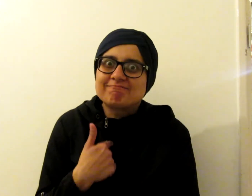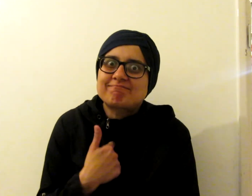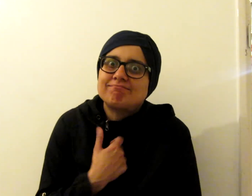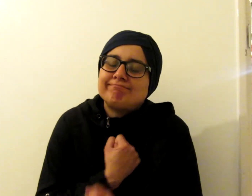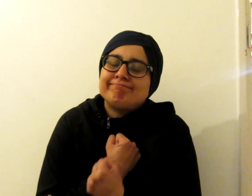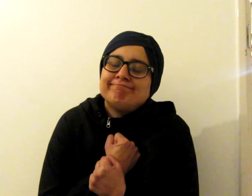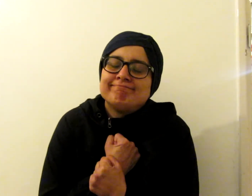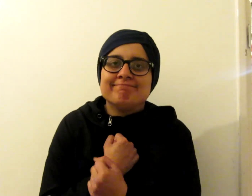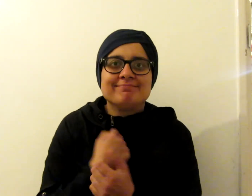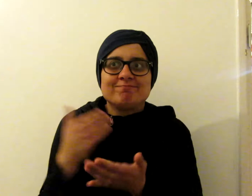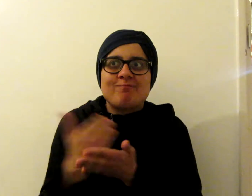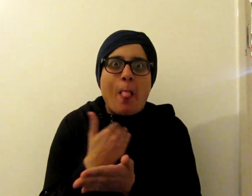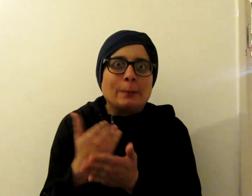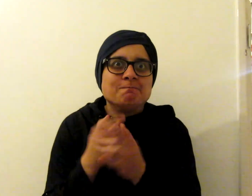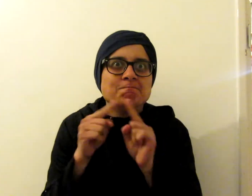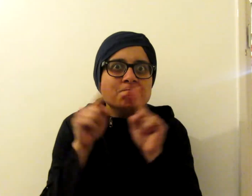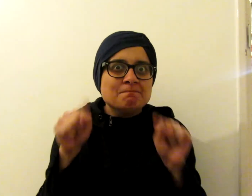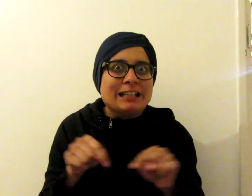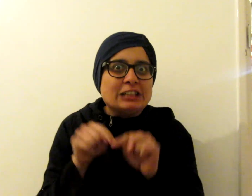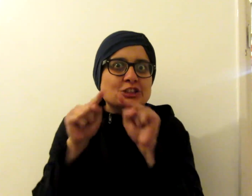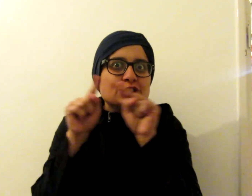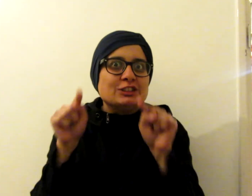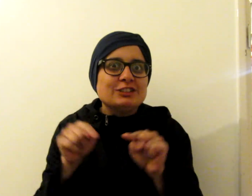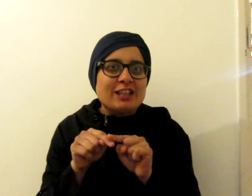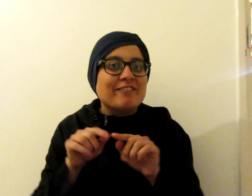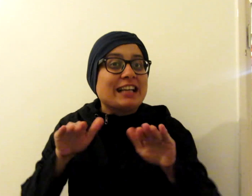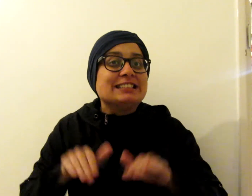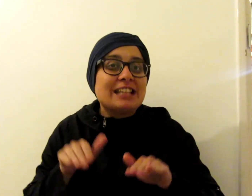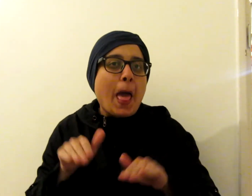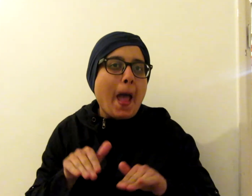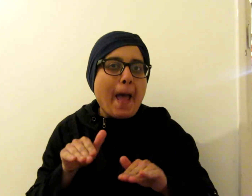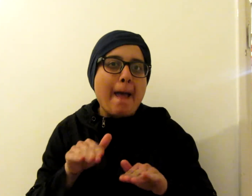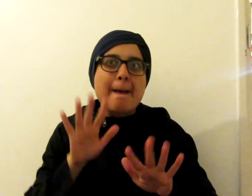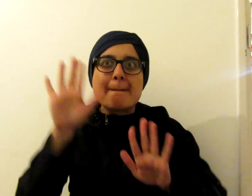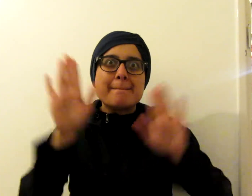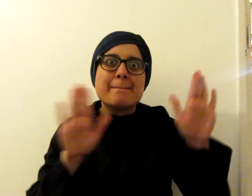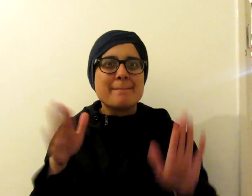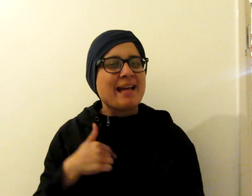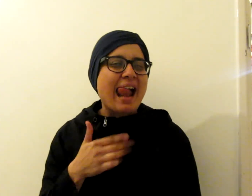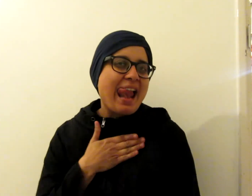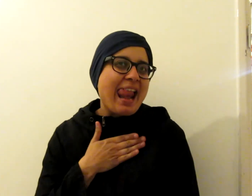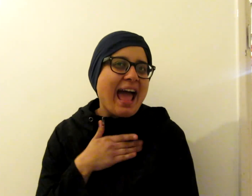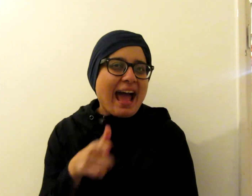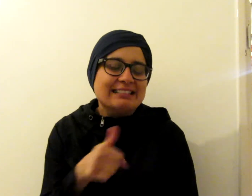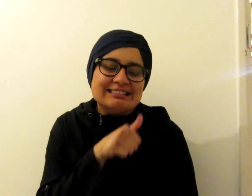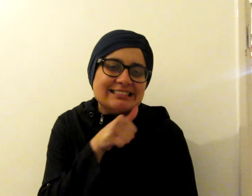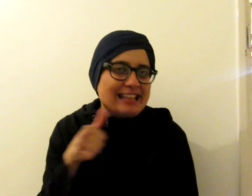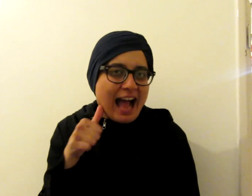I like collected the pictures of Islamic on displaying. I like it and looked nice.